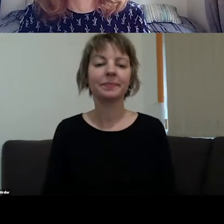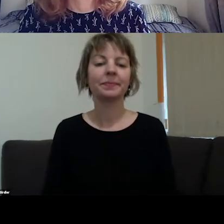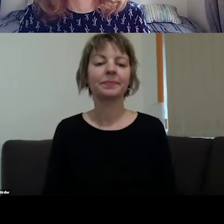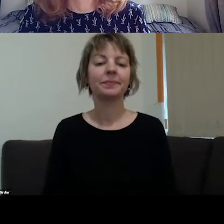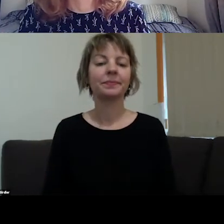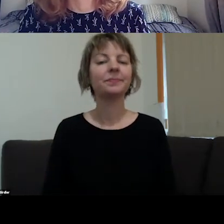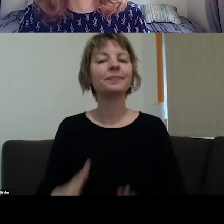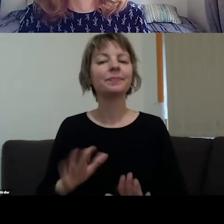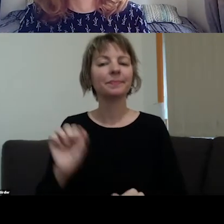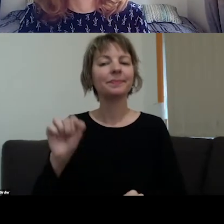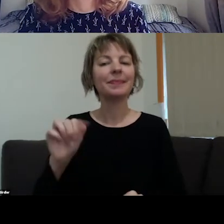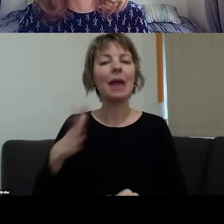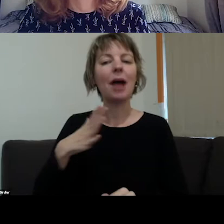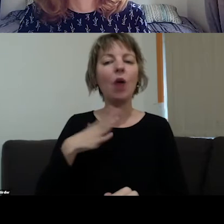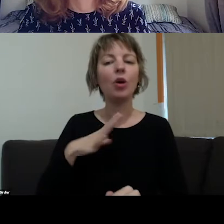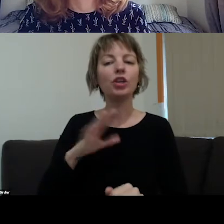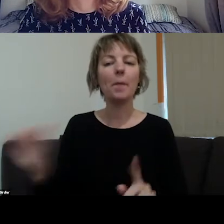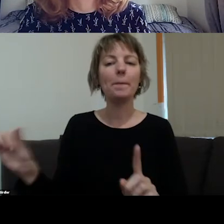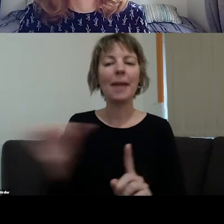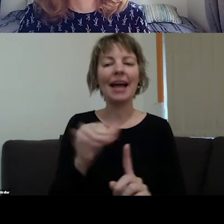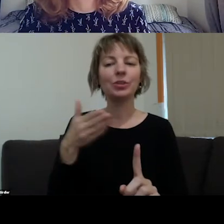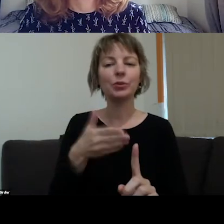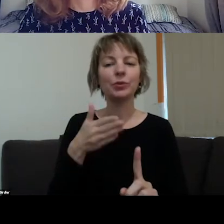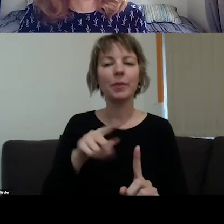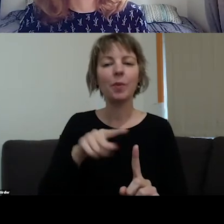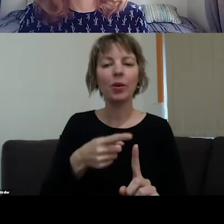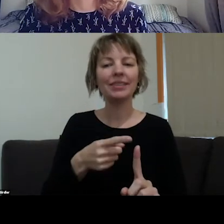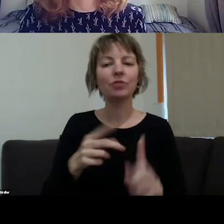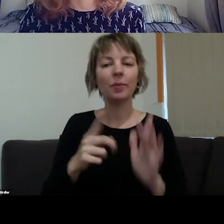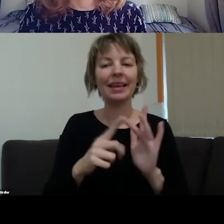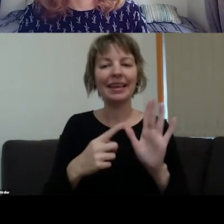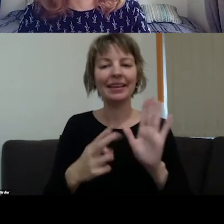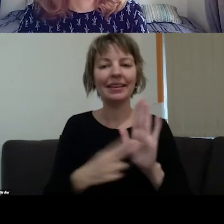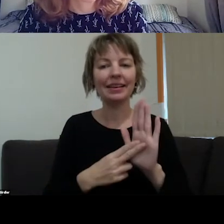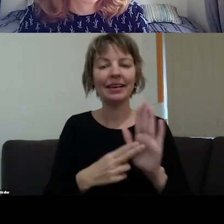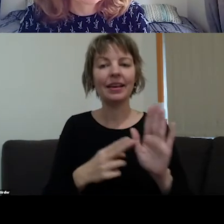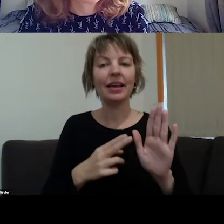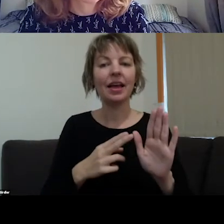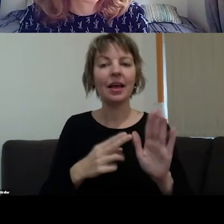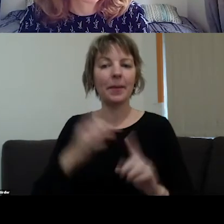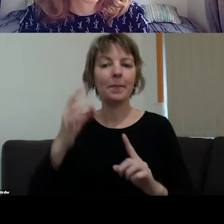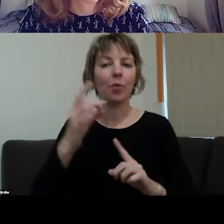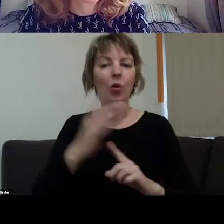on Ian's point as well, just follow on quickly, if that's alright, about the importance of partnerships,